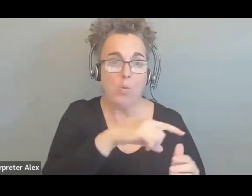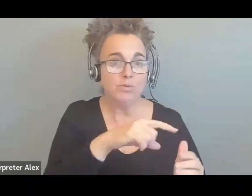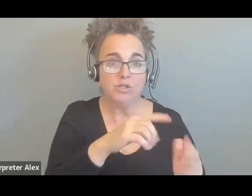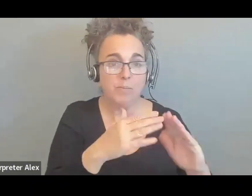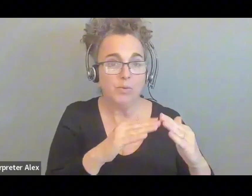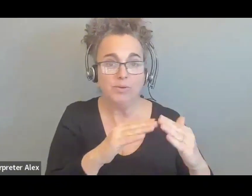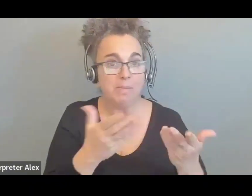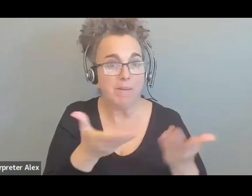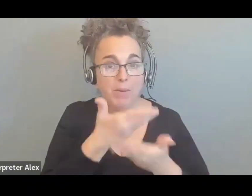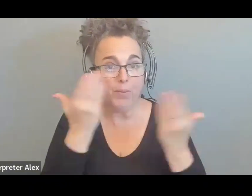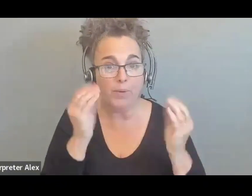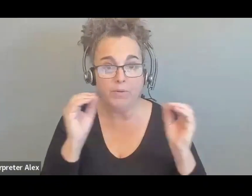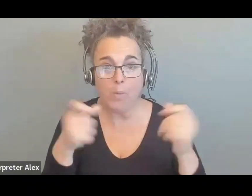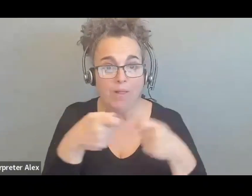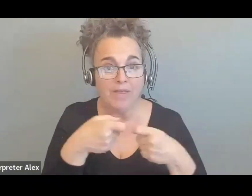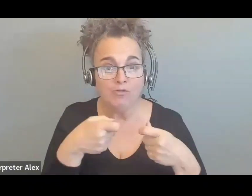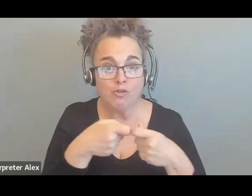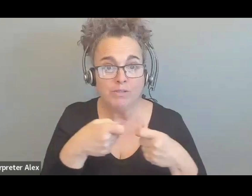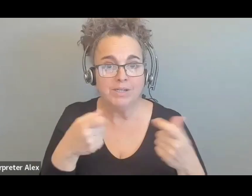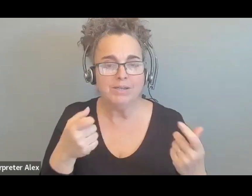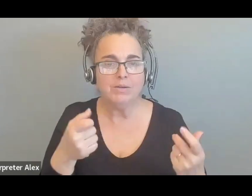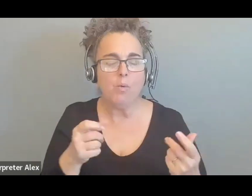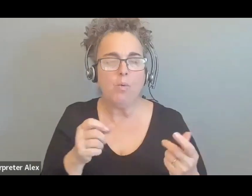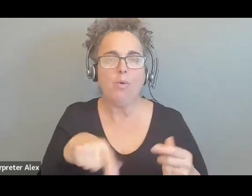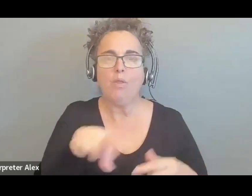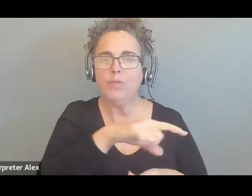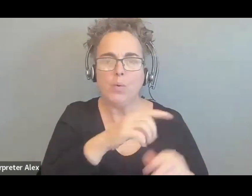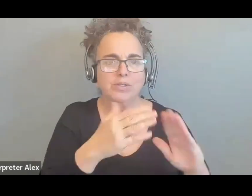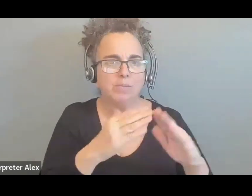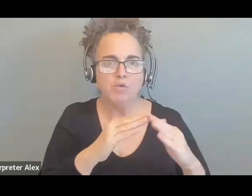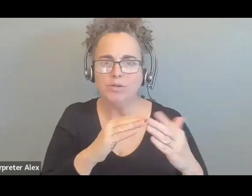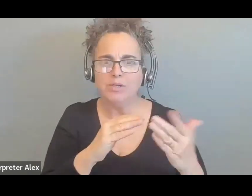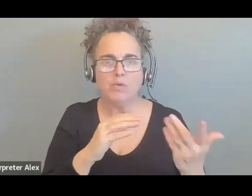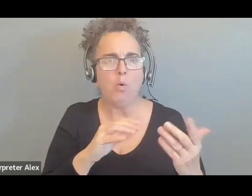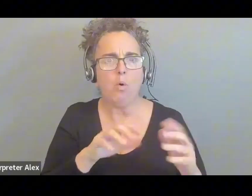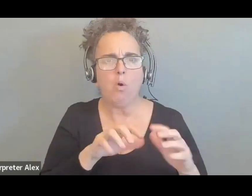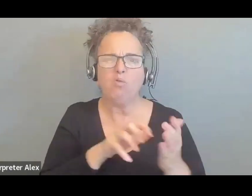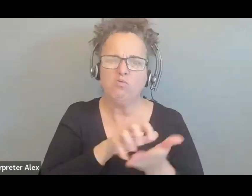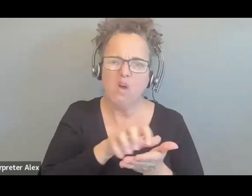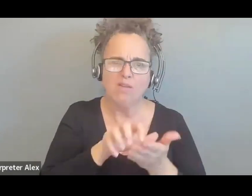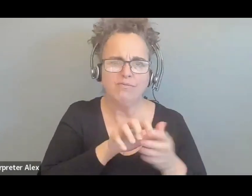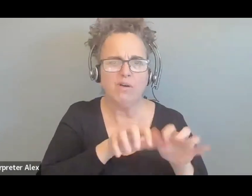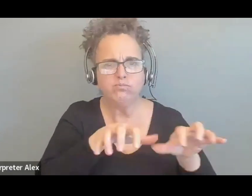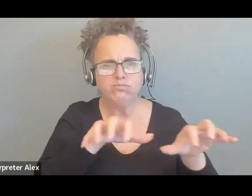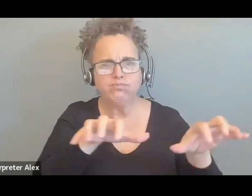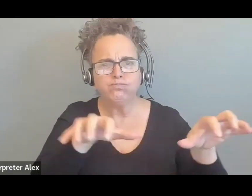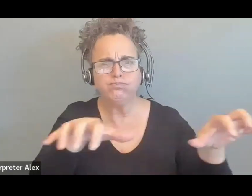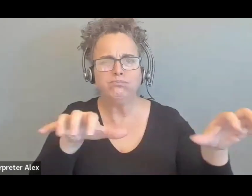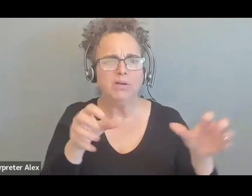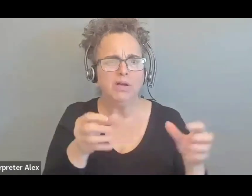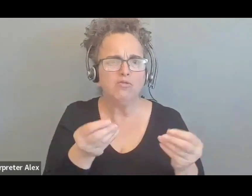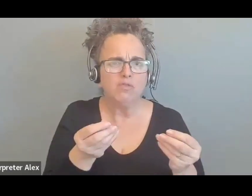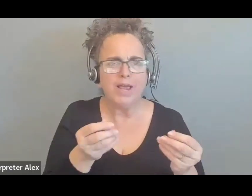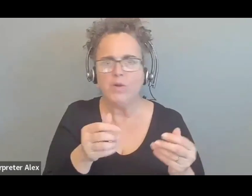or communities that, you know, you have a really rough terrain or communities that lose electricity like periodically.